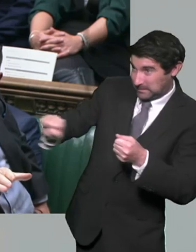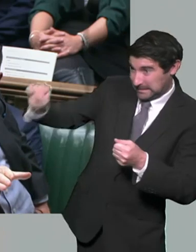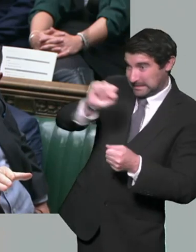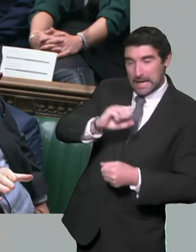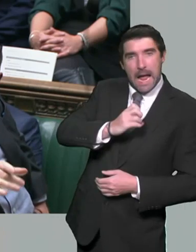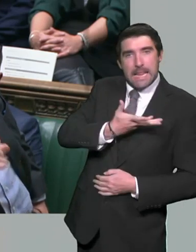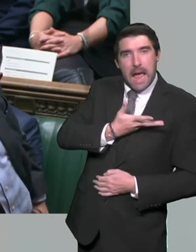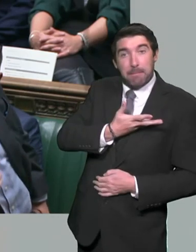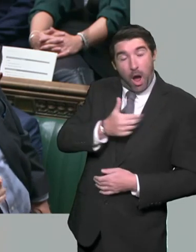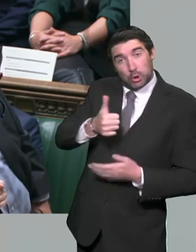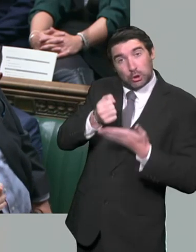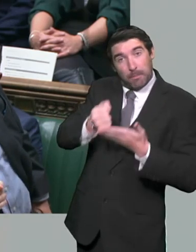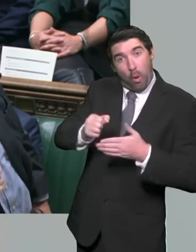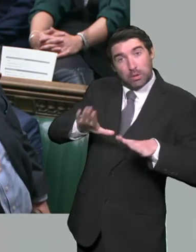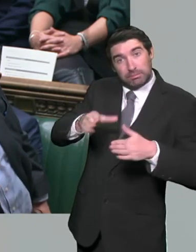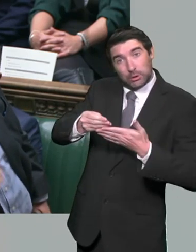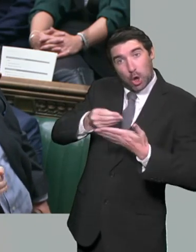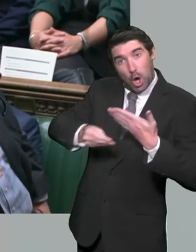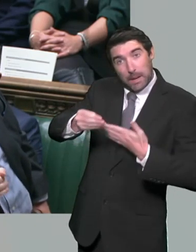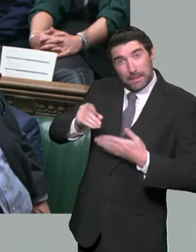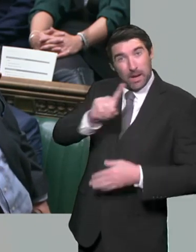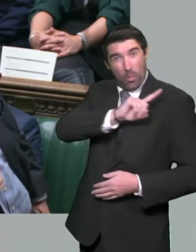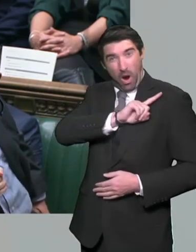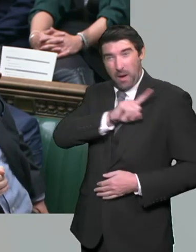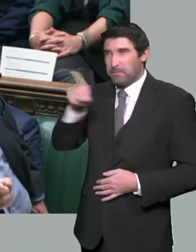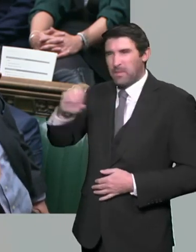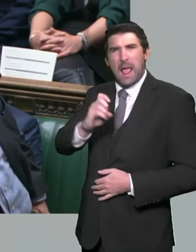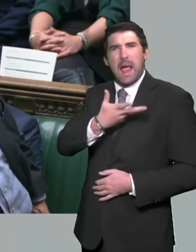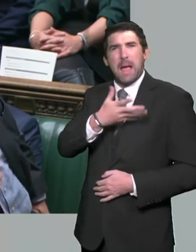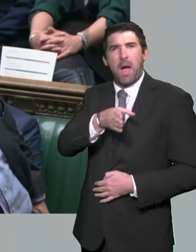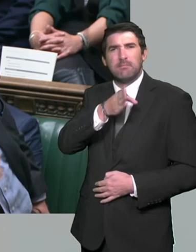of the Labour party ended his sphinx-like silence about the RMT’s strikes coming up